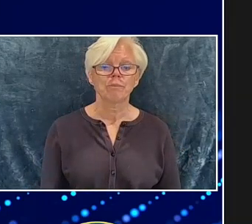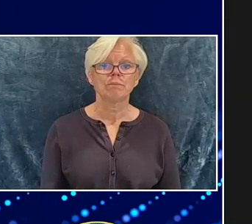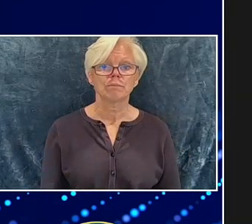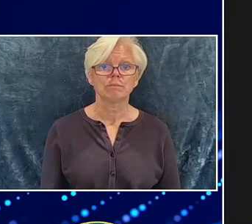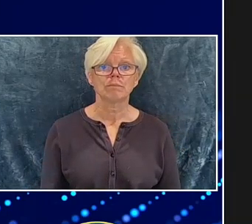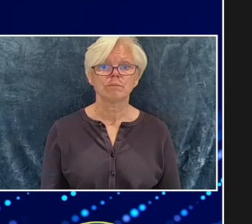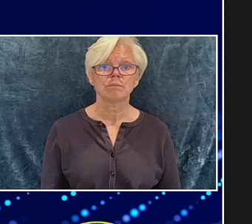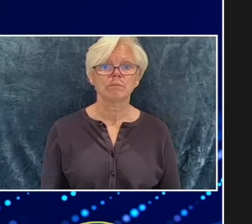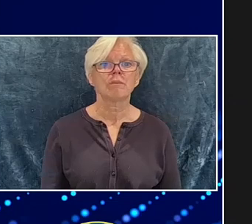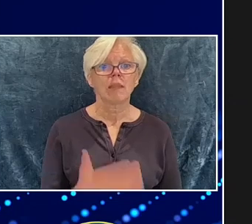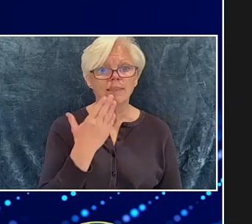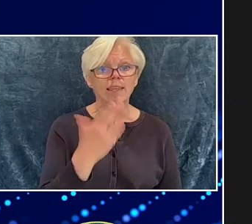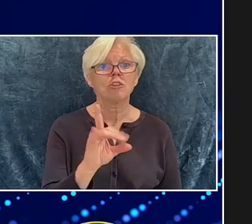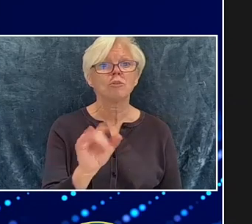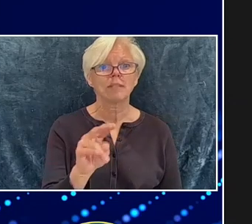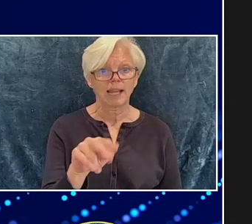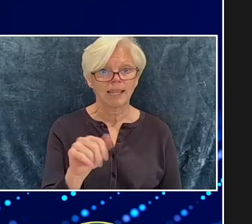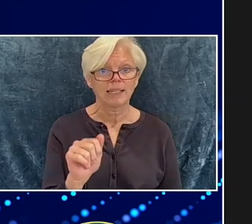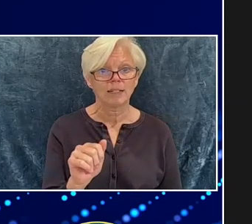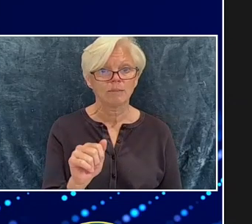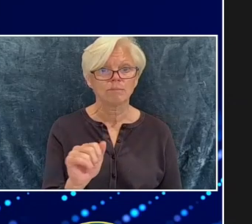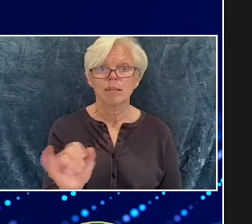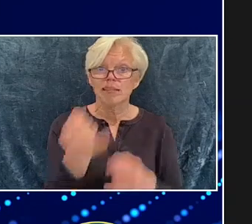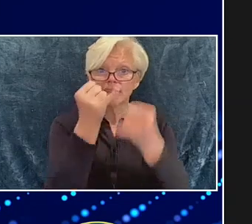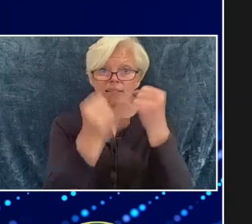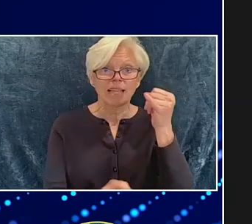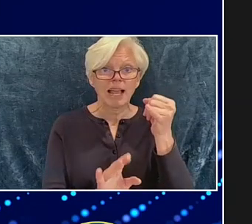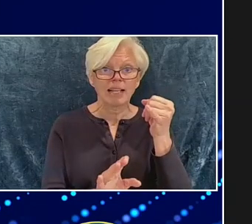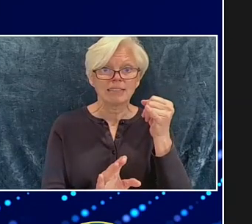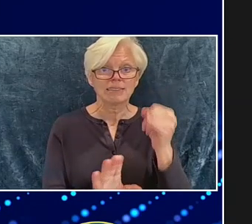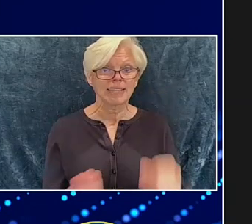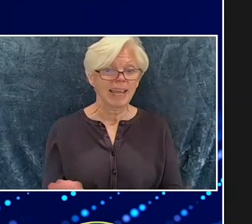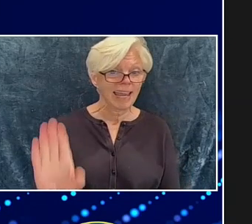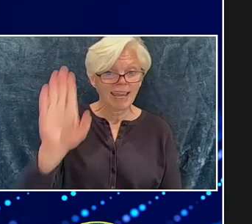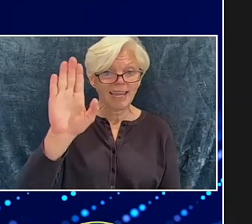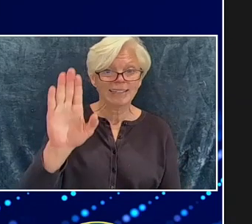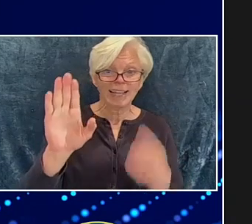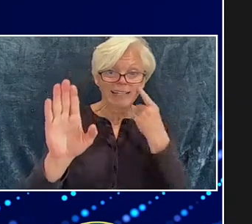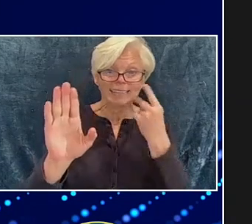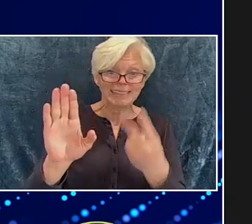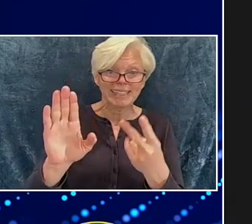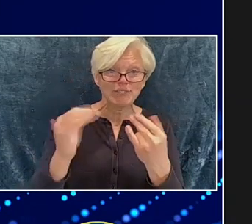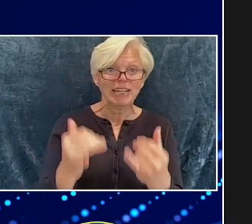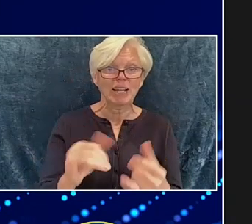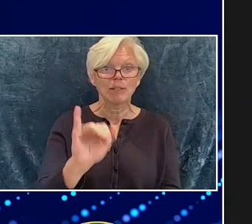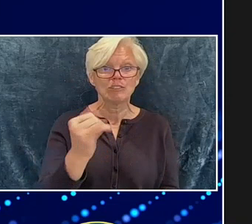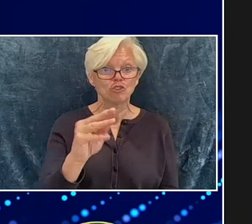Thank you, Diana. The last hand that I see up at least for now, is Jamie's. If it's okay with everyone, let's take